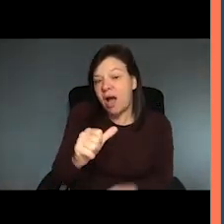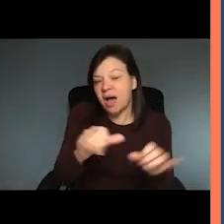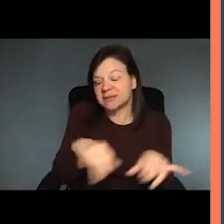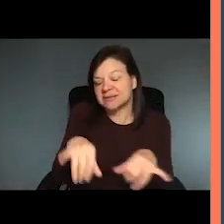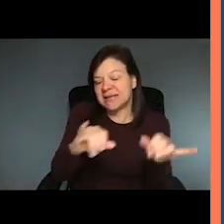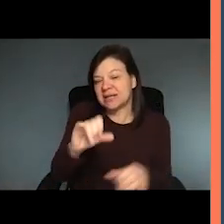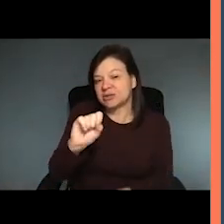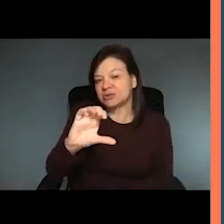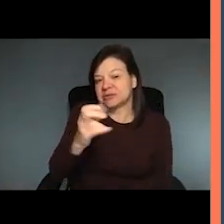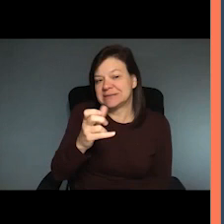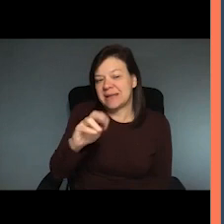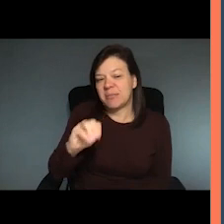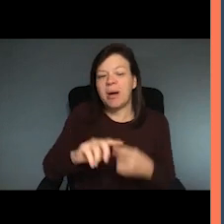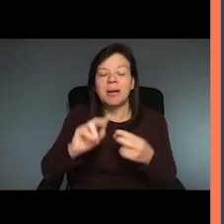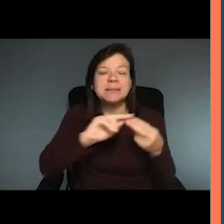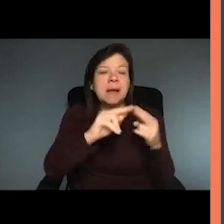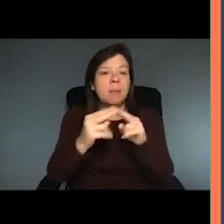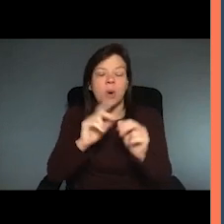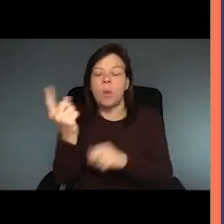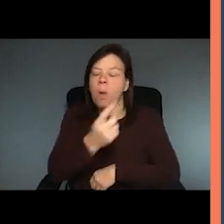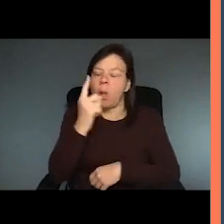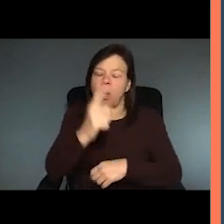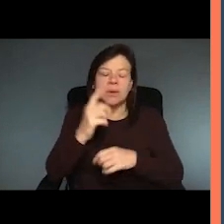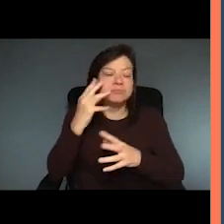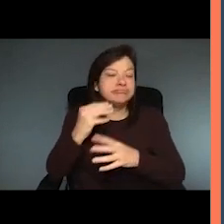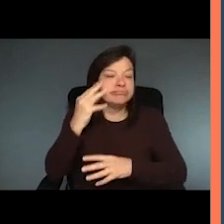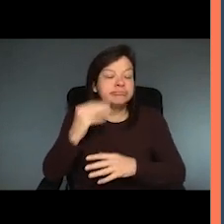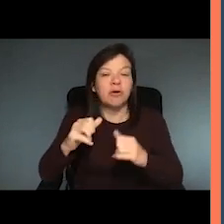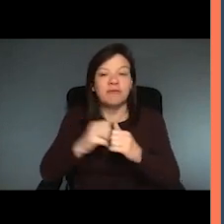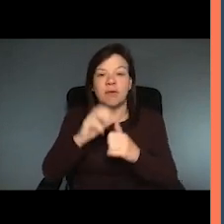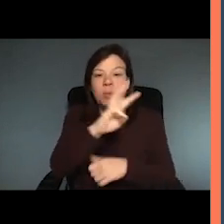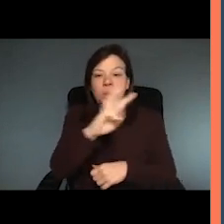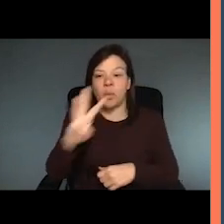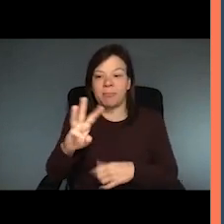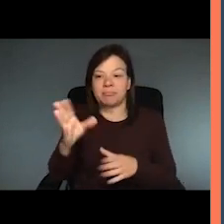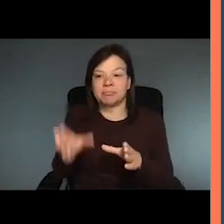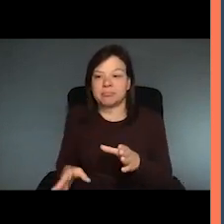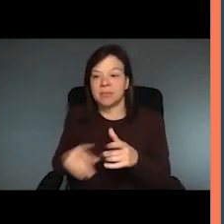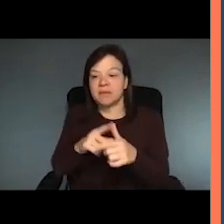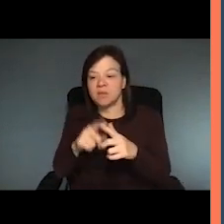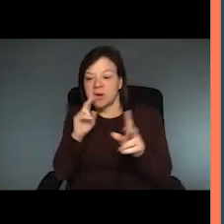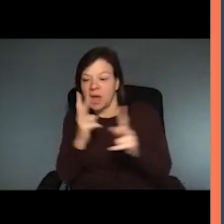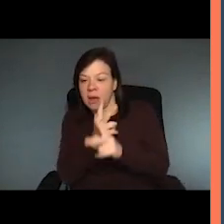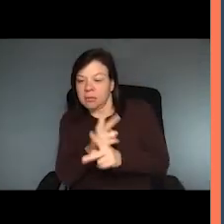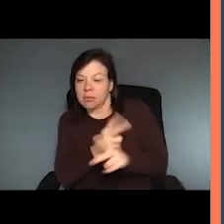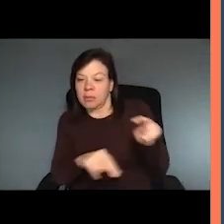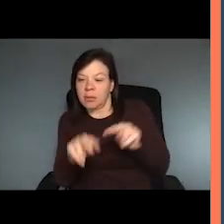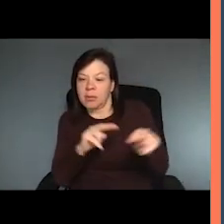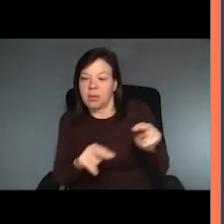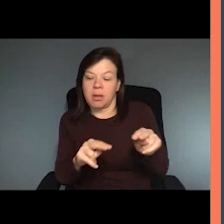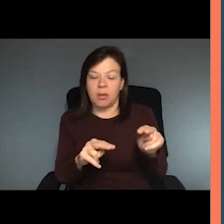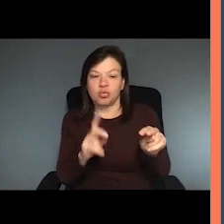DOMINO IS EXPERIMENTING FROM A WEBSITE TO MAKE SURE THAT WE CAN BE ON THE CUTTING EDGE OF REALLY ANYTHING